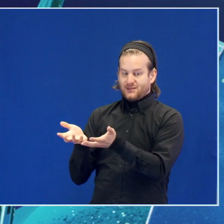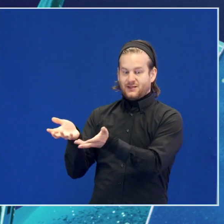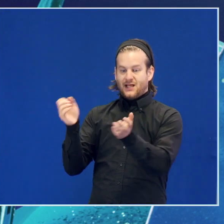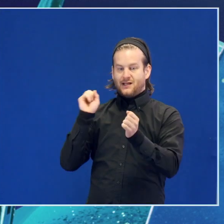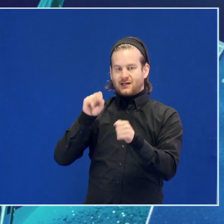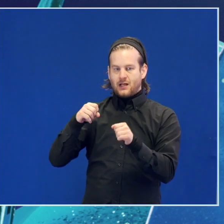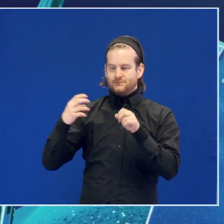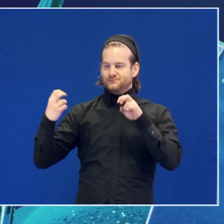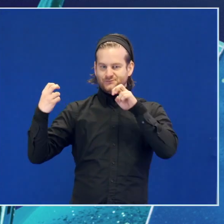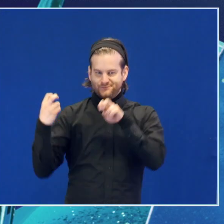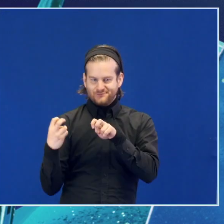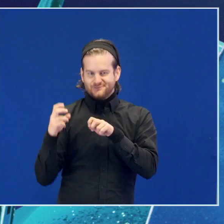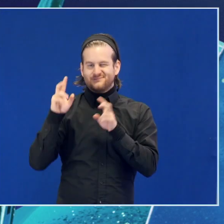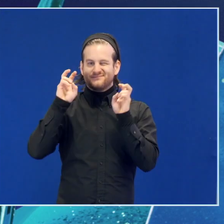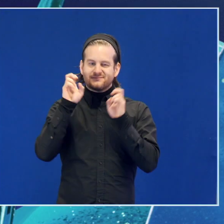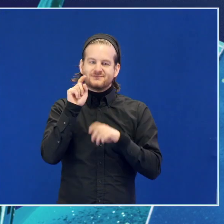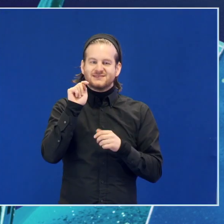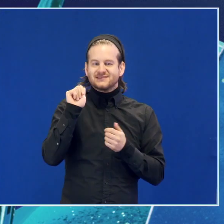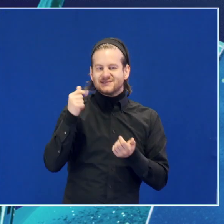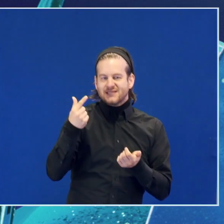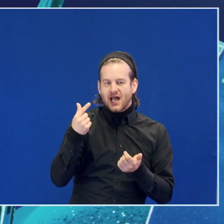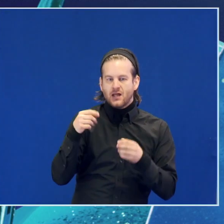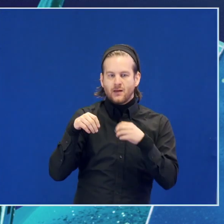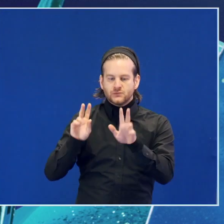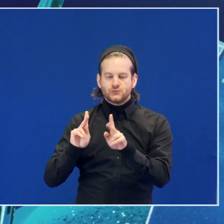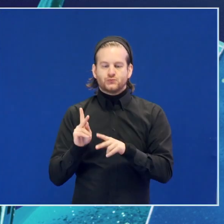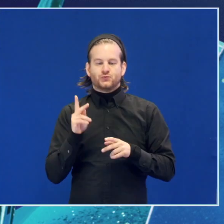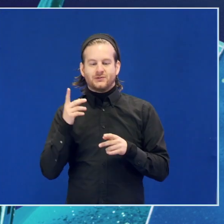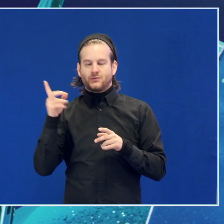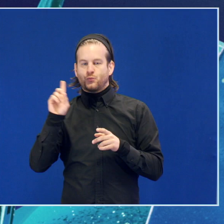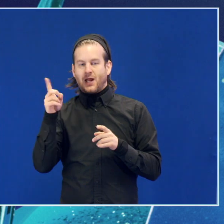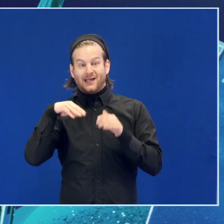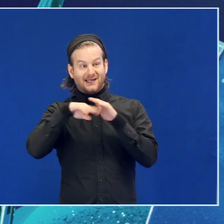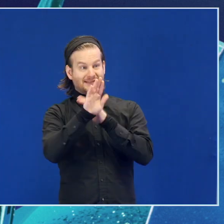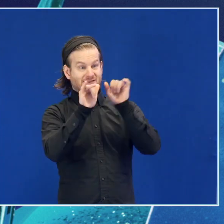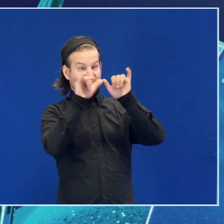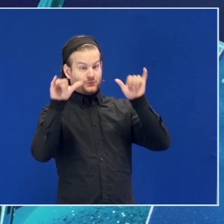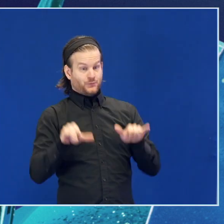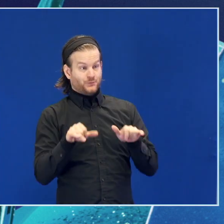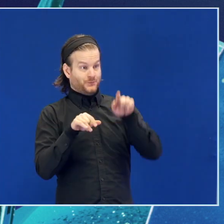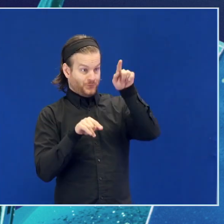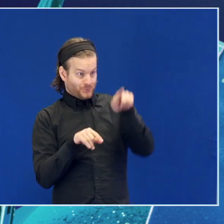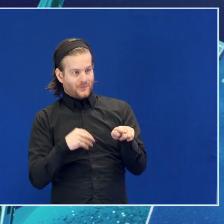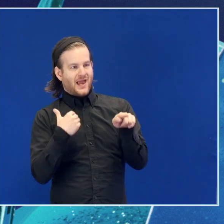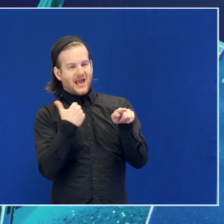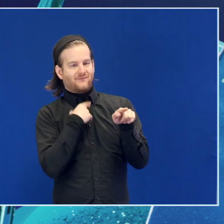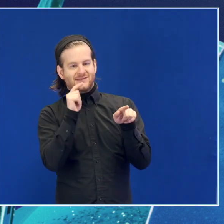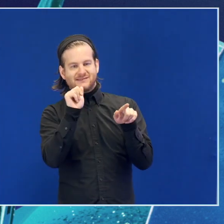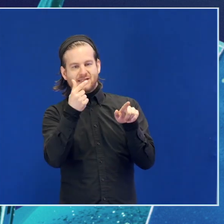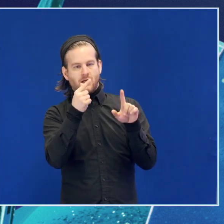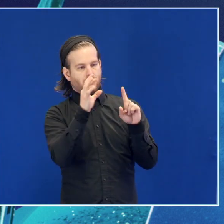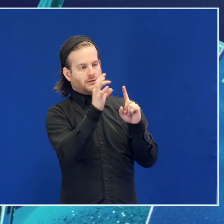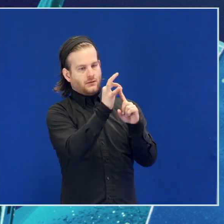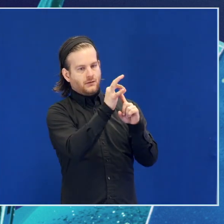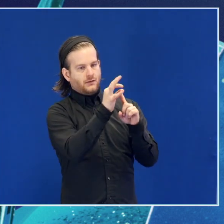Salespeople can go into our system and tag opportunities with a sales program called Accessibility as a Differentiator.